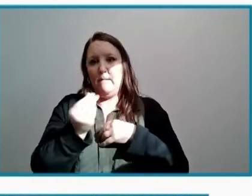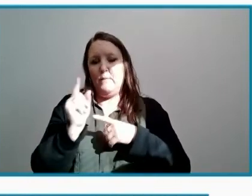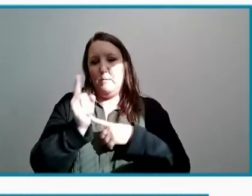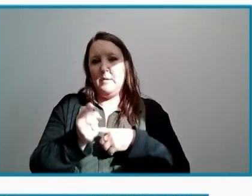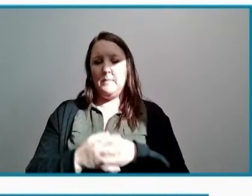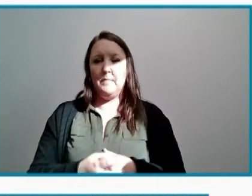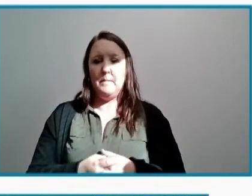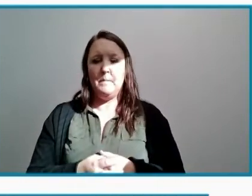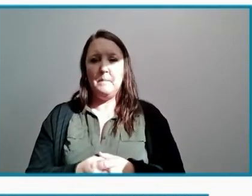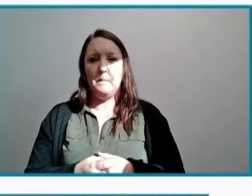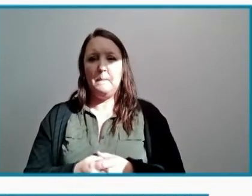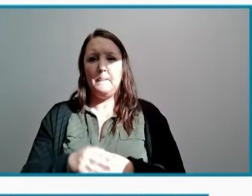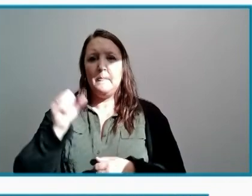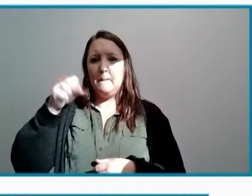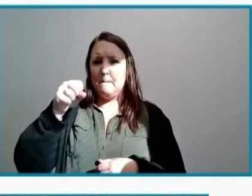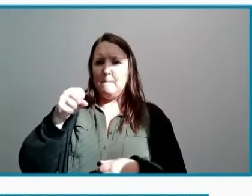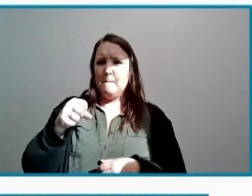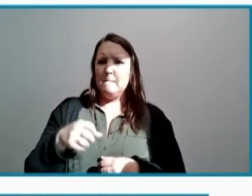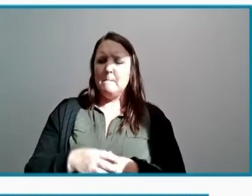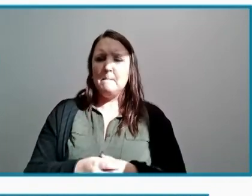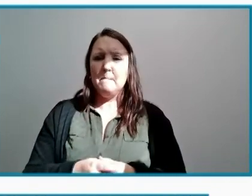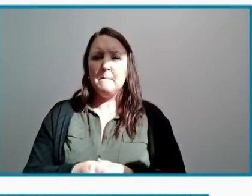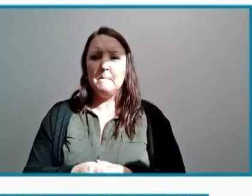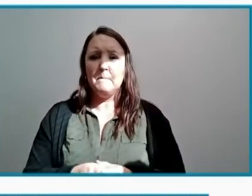Yeah, absolutely. I mean, we are Islanders and we,